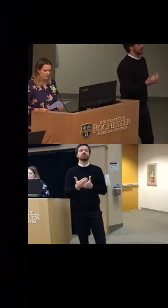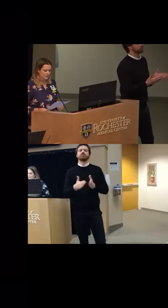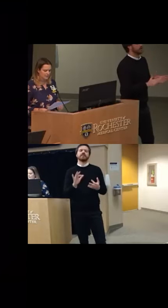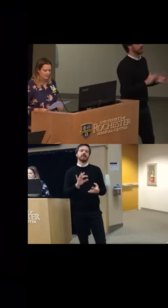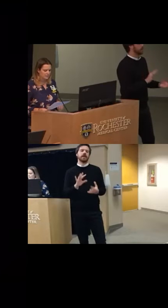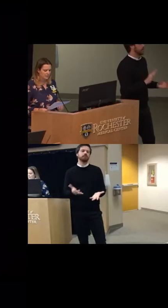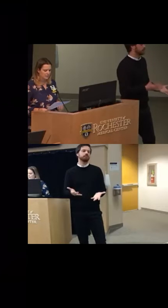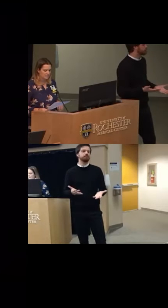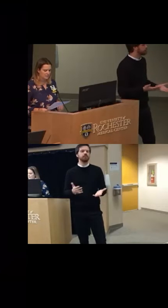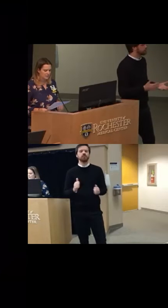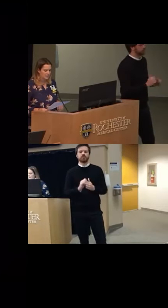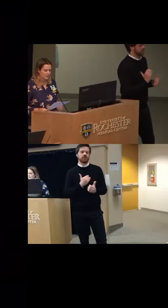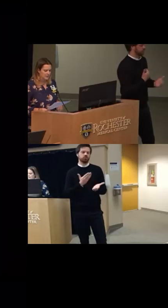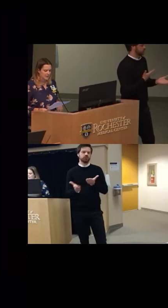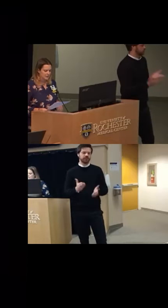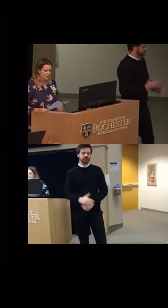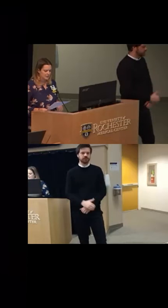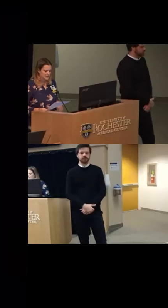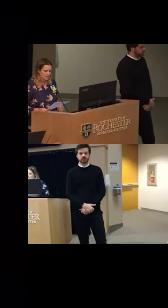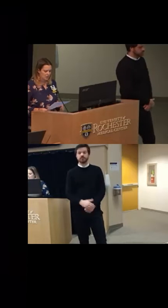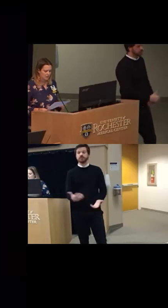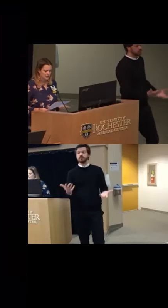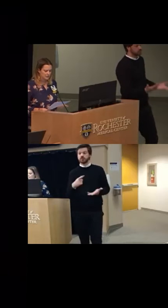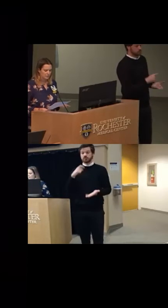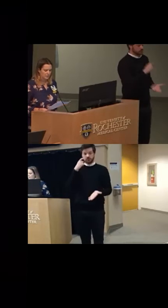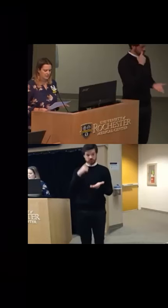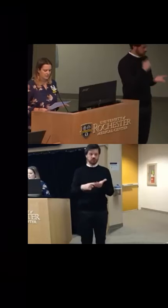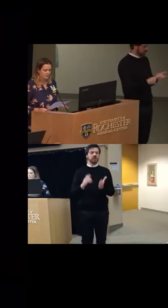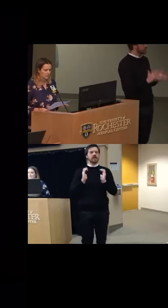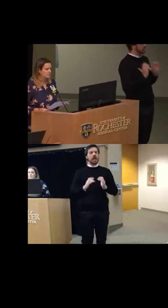from clients about our services and as you can see here our clients generally think that our services